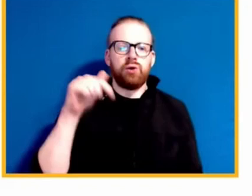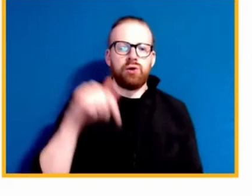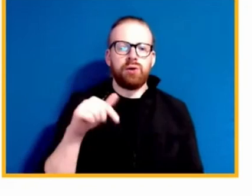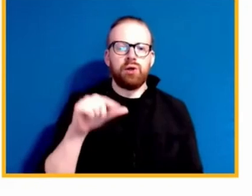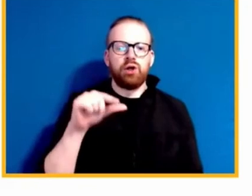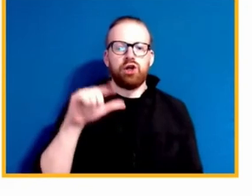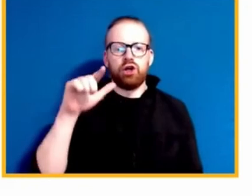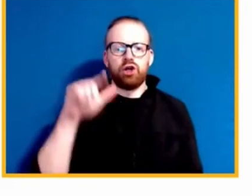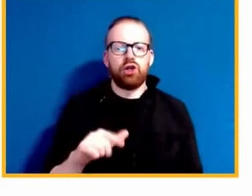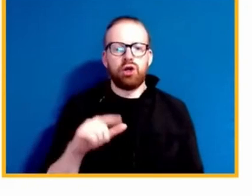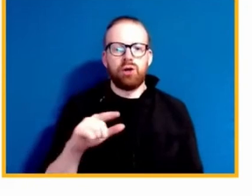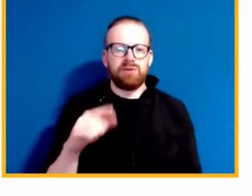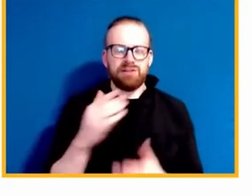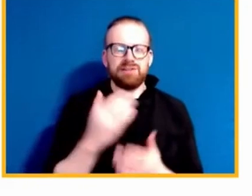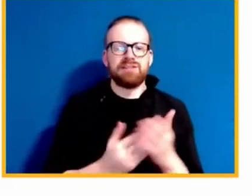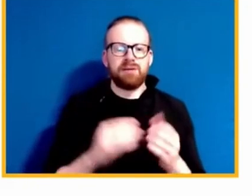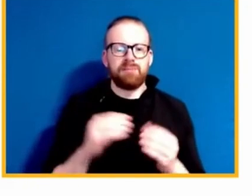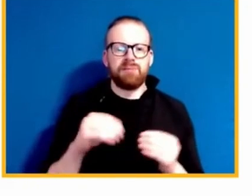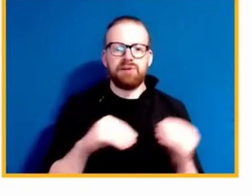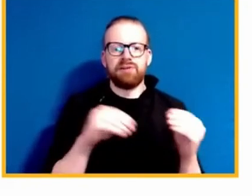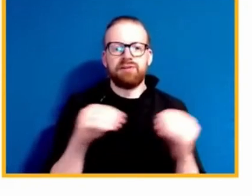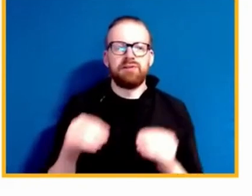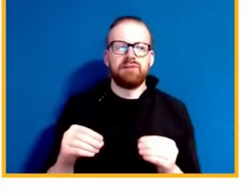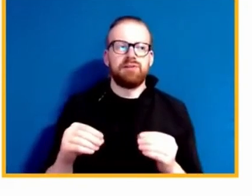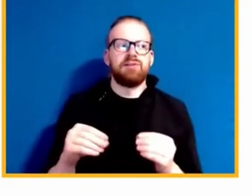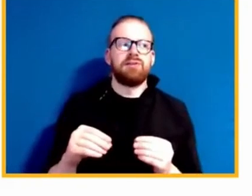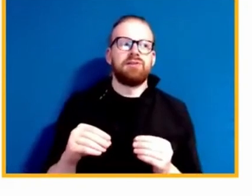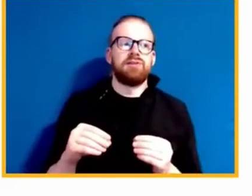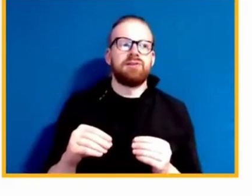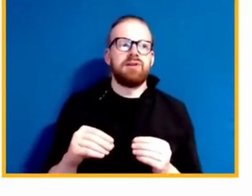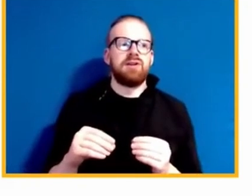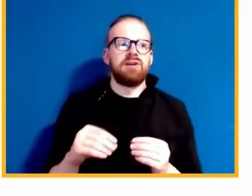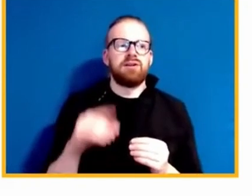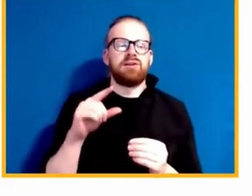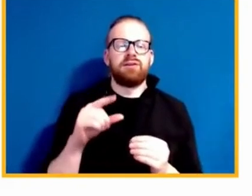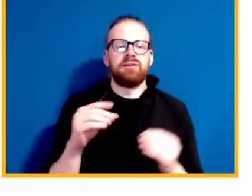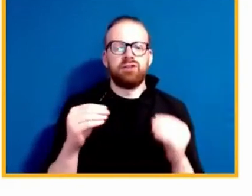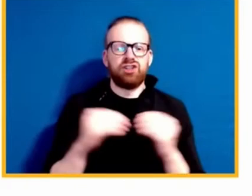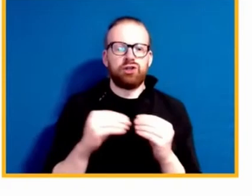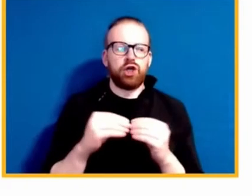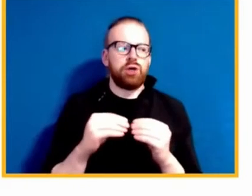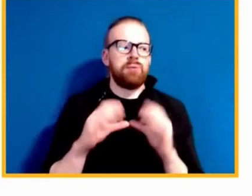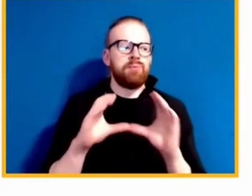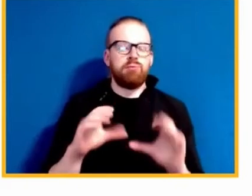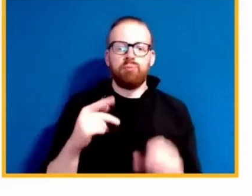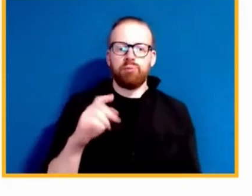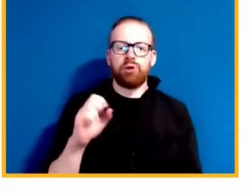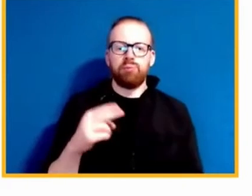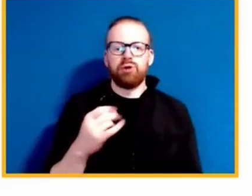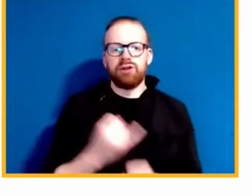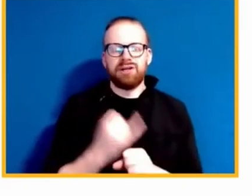little lower when you do some of those moves, just to kind of give them a little more of a push, if that makes any sense.